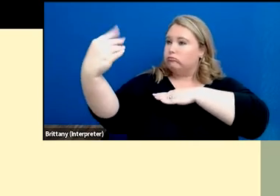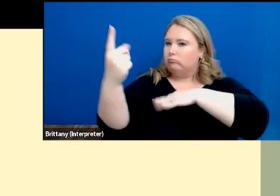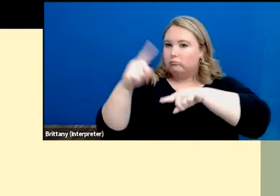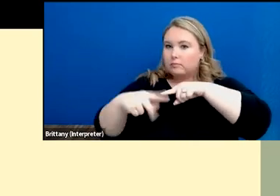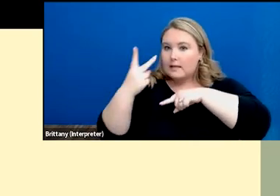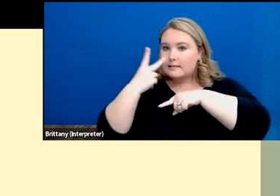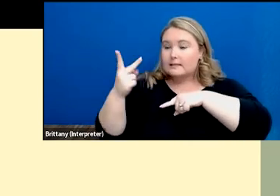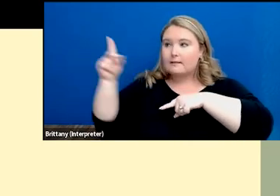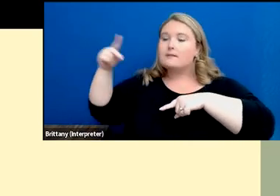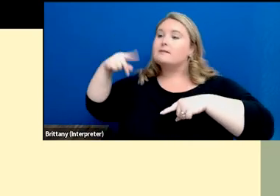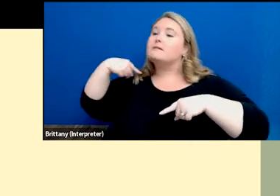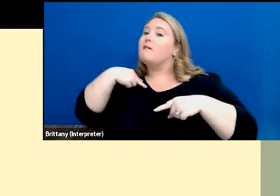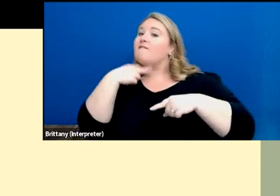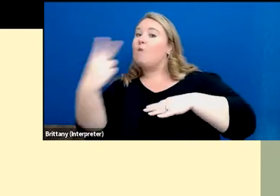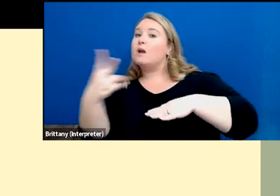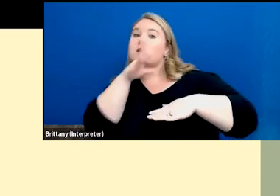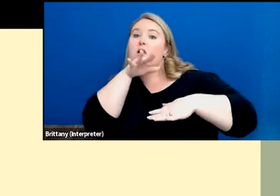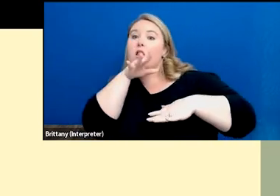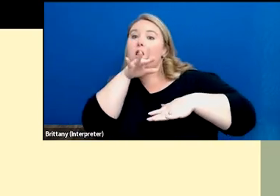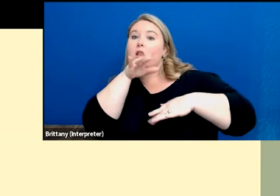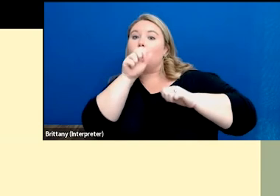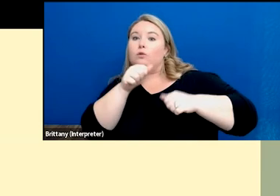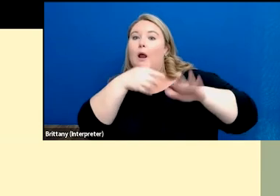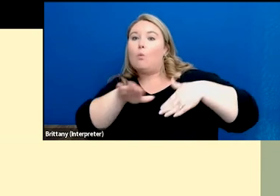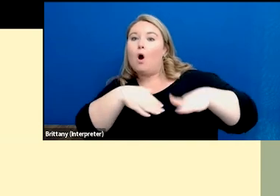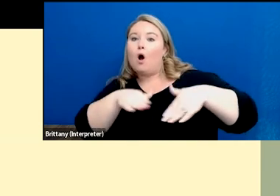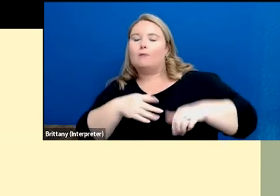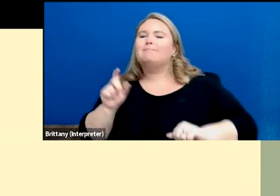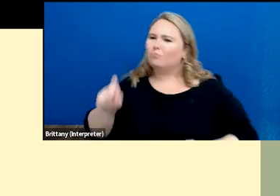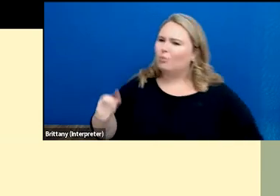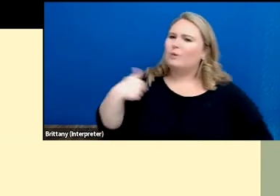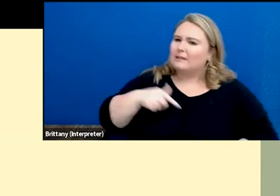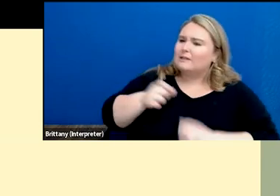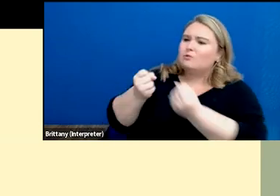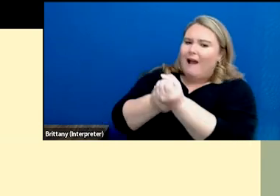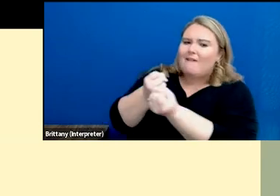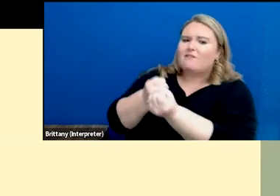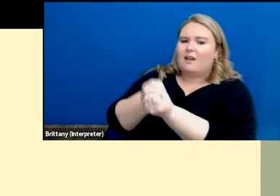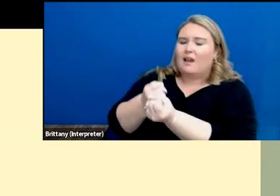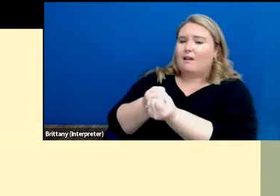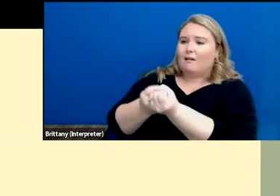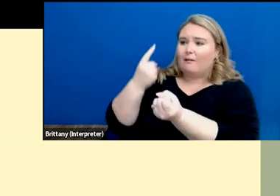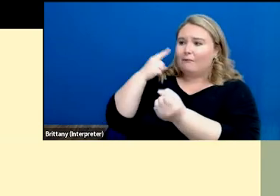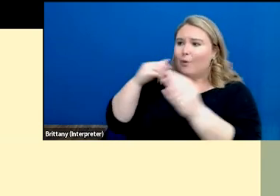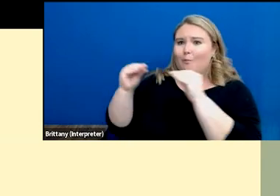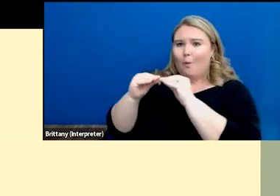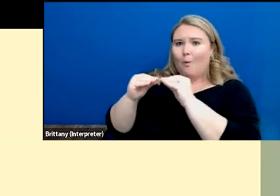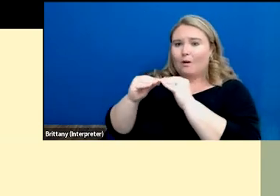We, as a community, need to advocate for more of those type of crosswalks, 'cause it'll help even people, right, you're on your cell phone all the time.